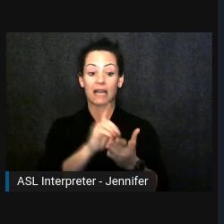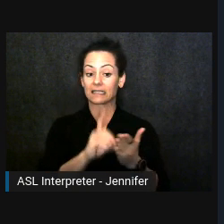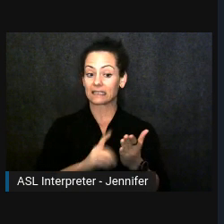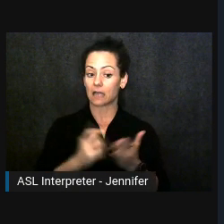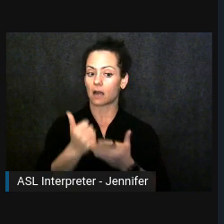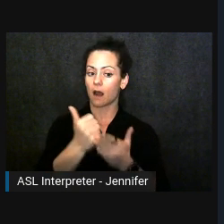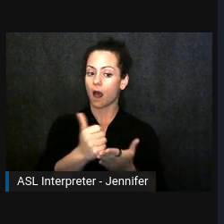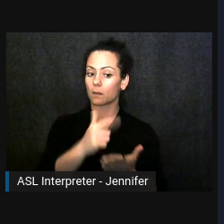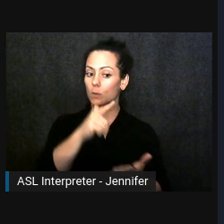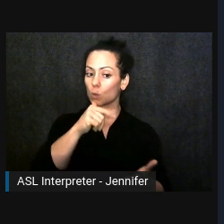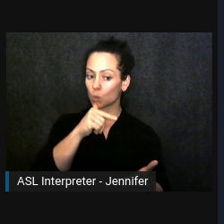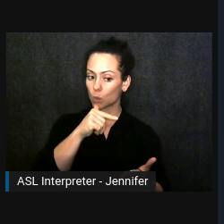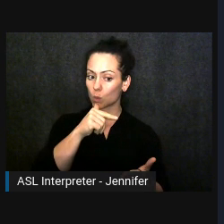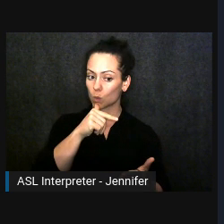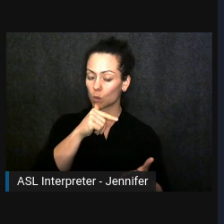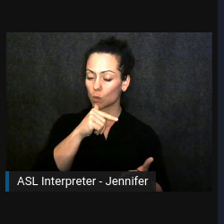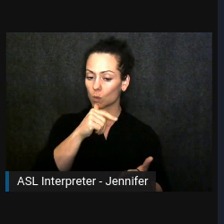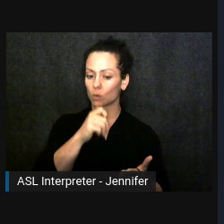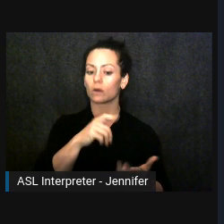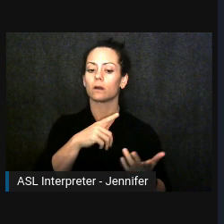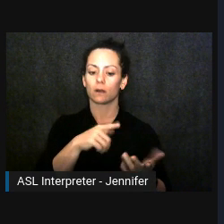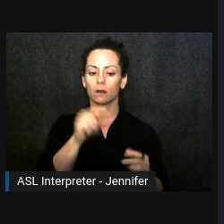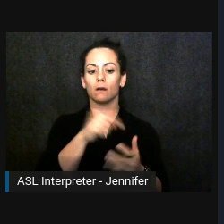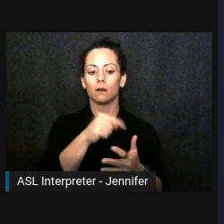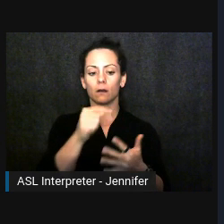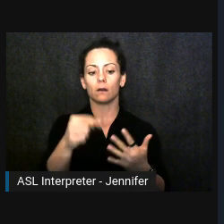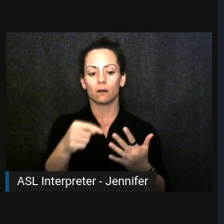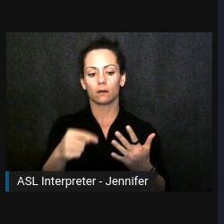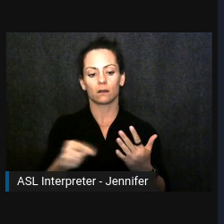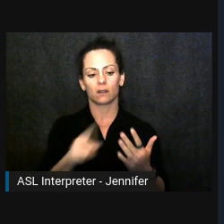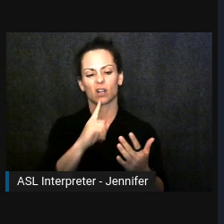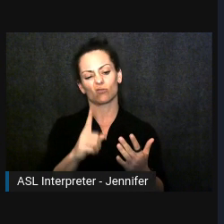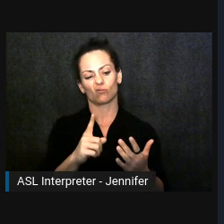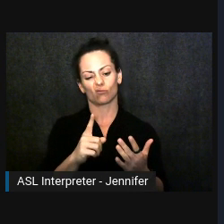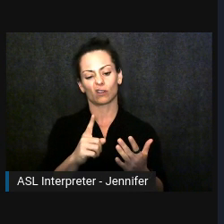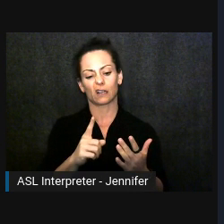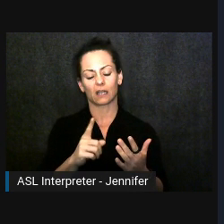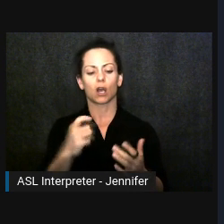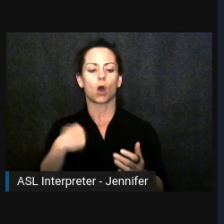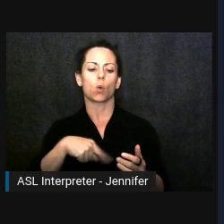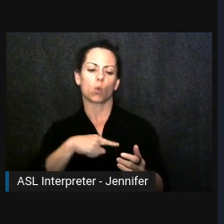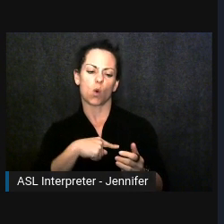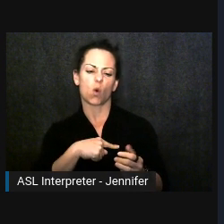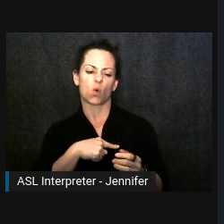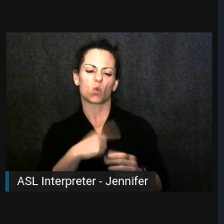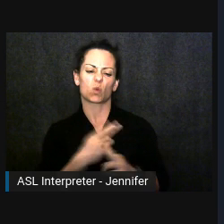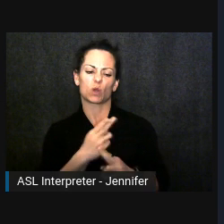Really says a lot more than just, We did it this way because it's accessible.